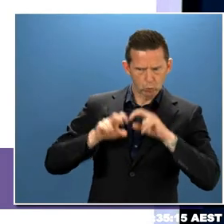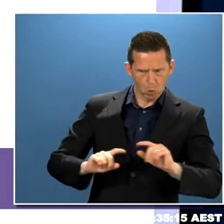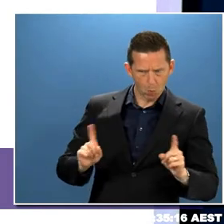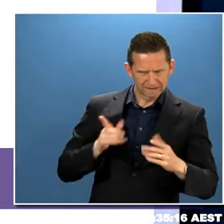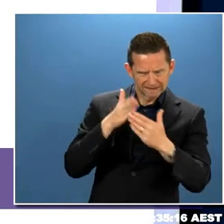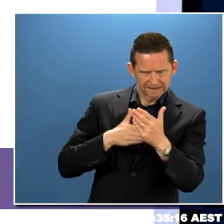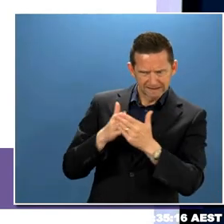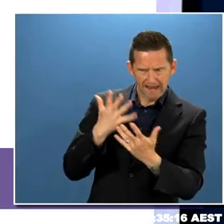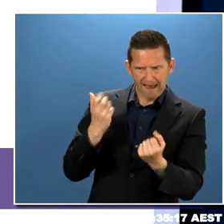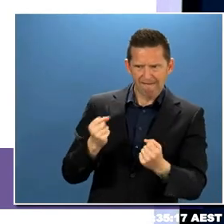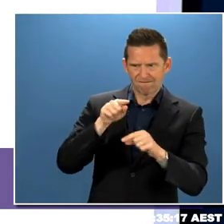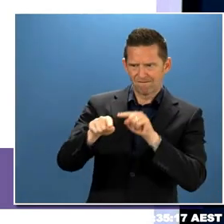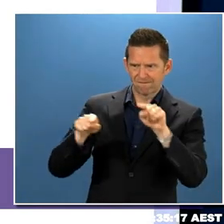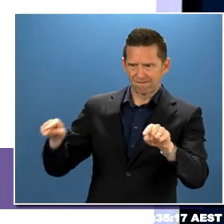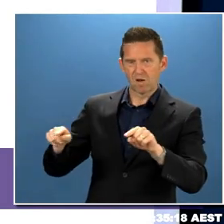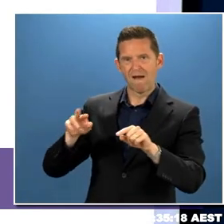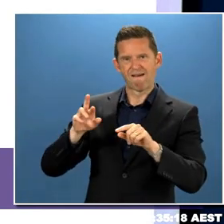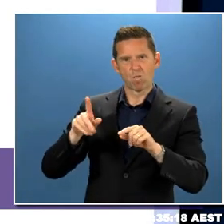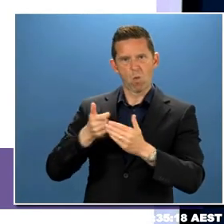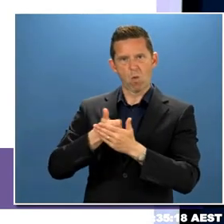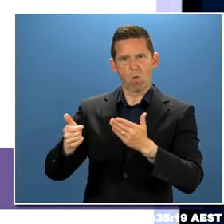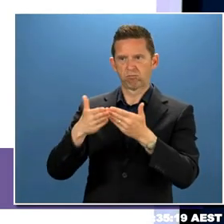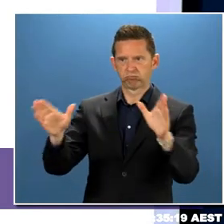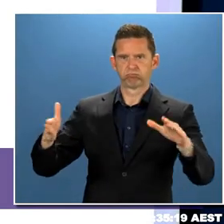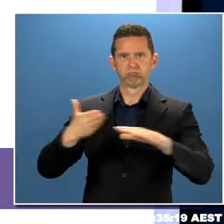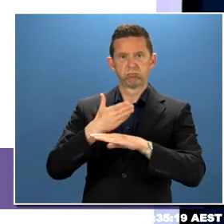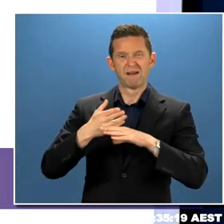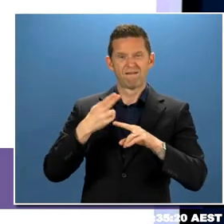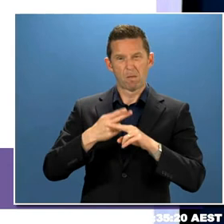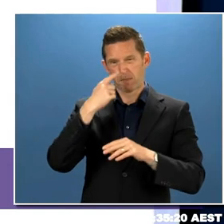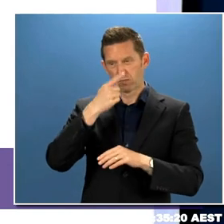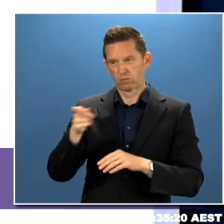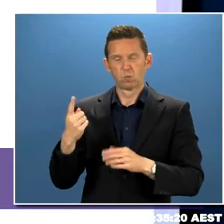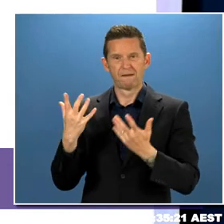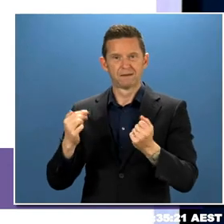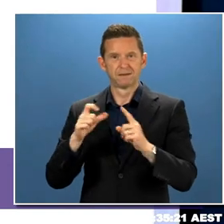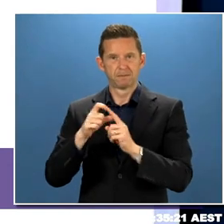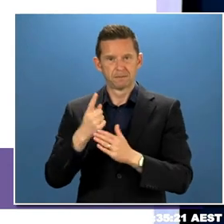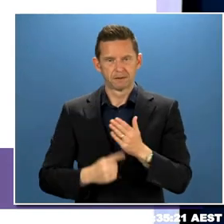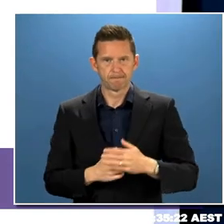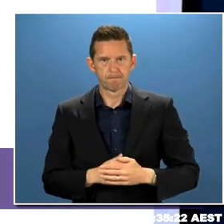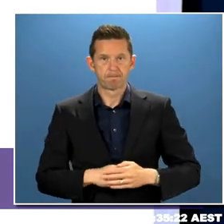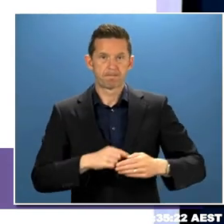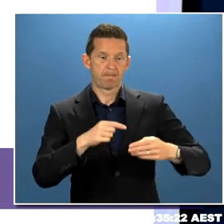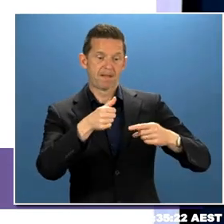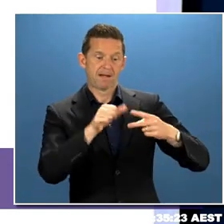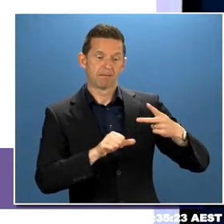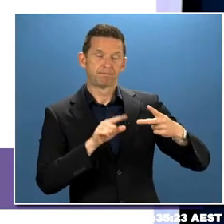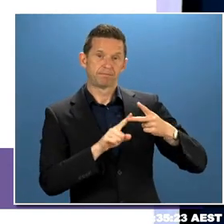for people with disability. In the second part of our examination of this issue, we will turn our attention